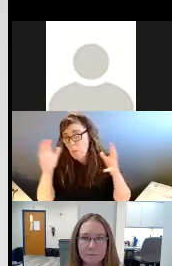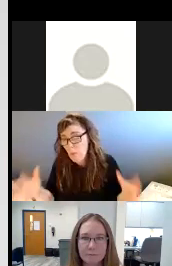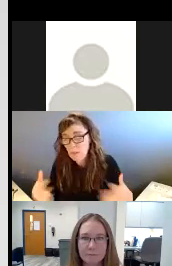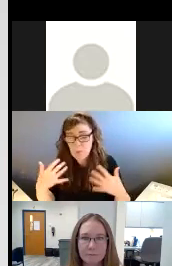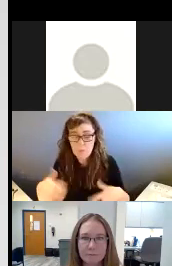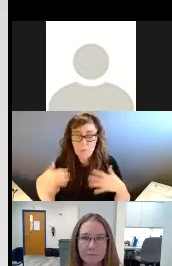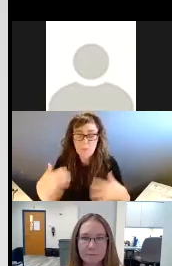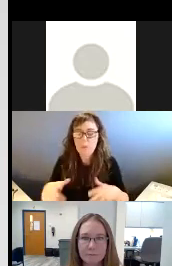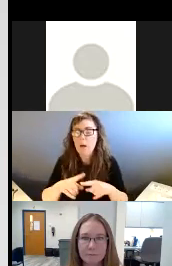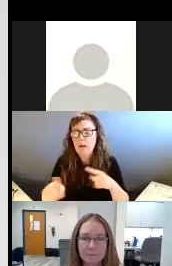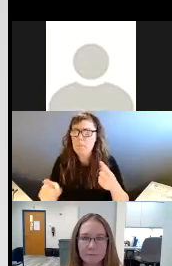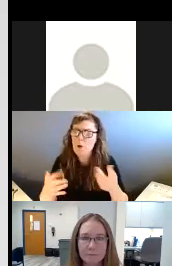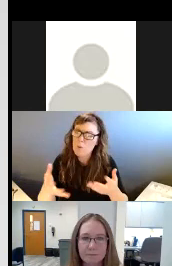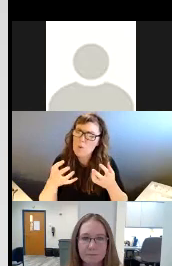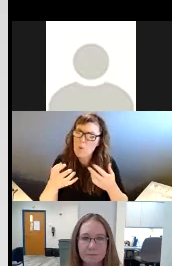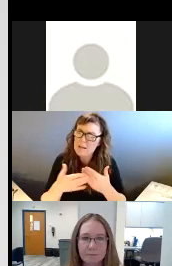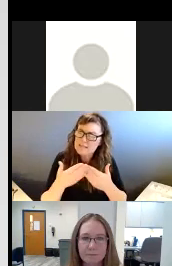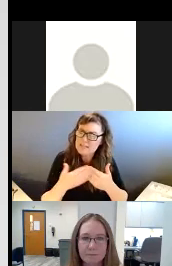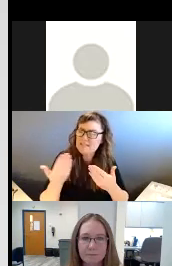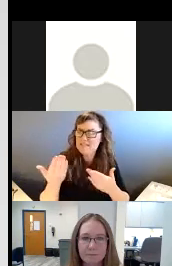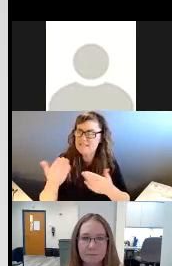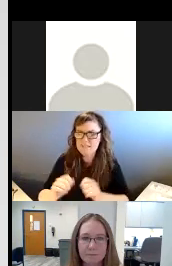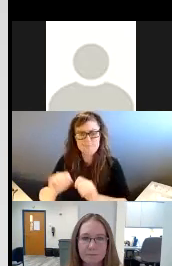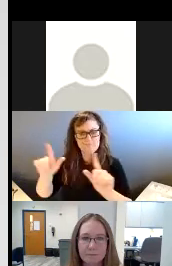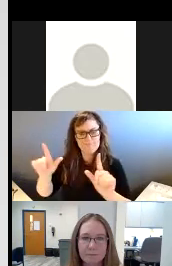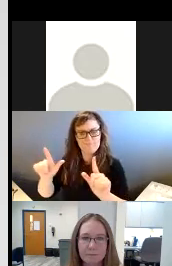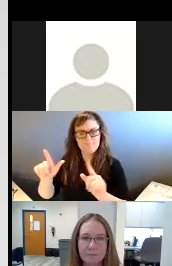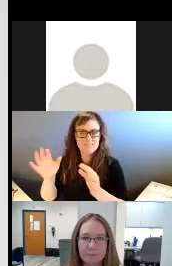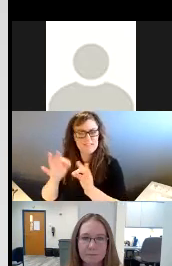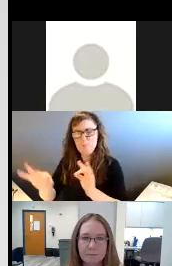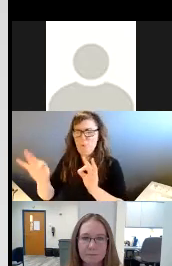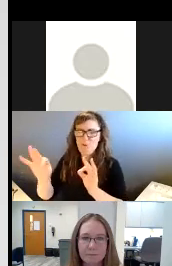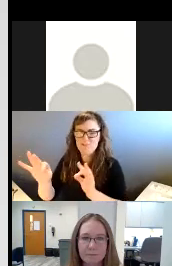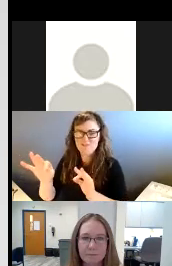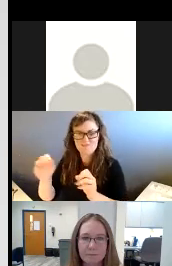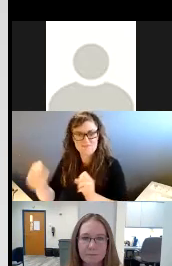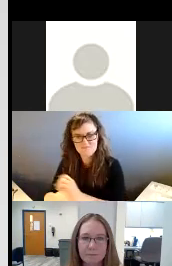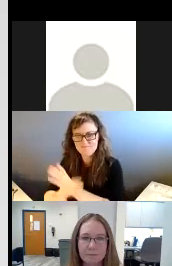INTUITIVE AS POSSIBLE AND EASY TO FIGURE OUT. THE CONNECTIVITY AND EFFECTIVENESS IS